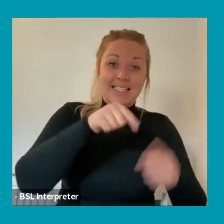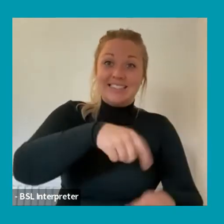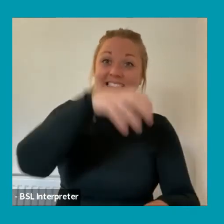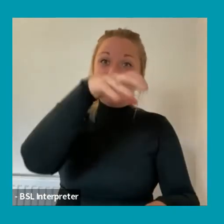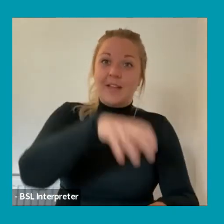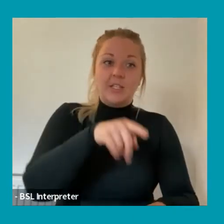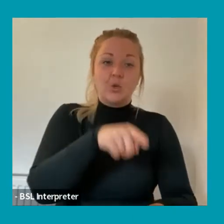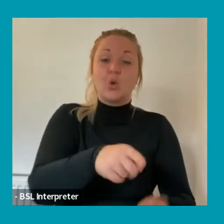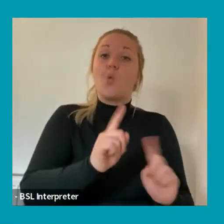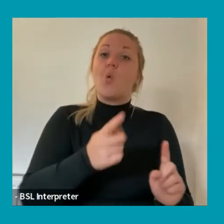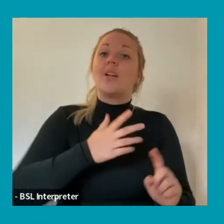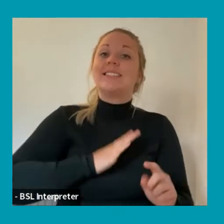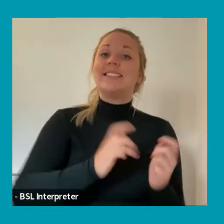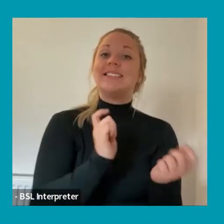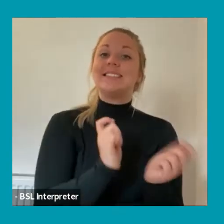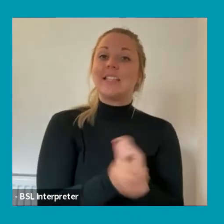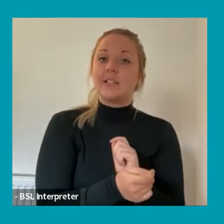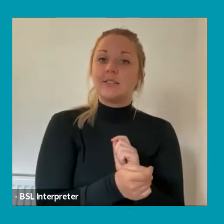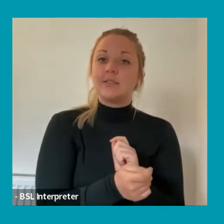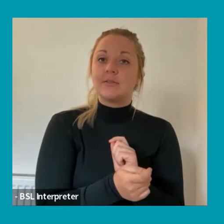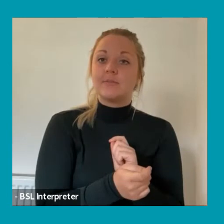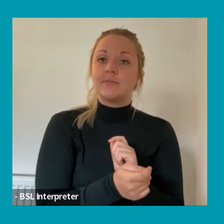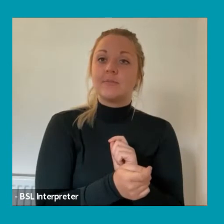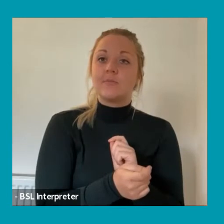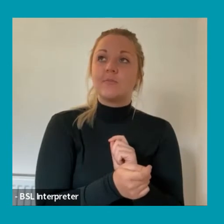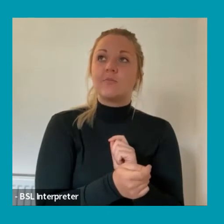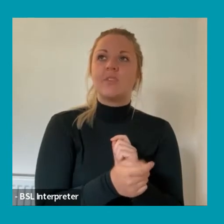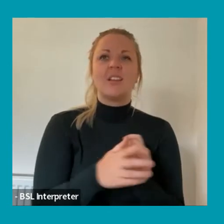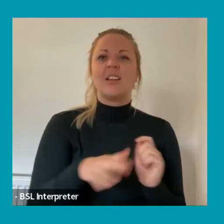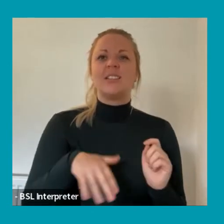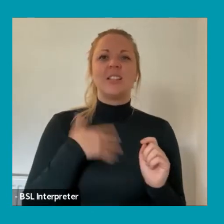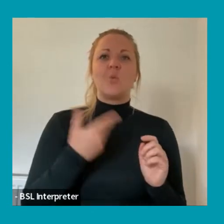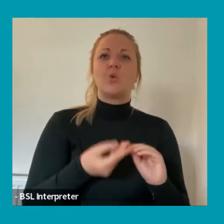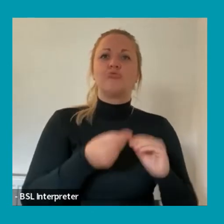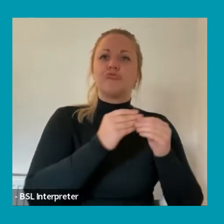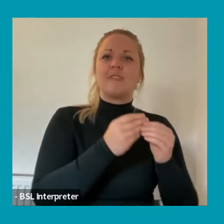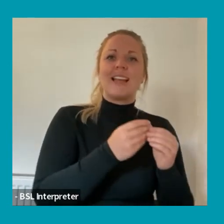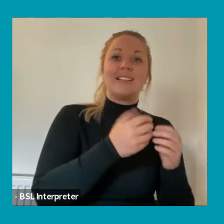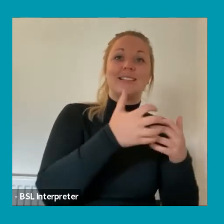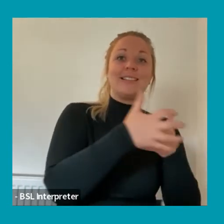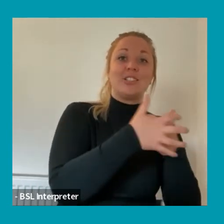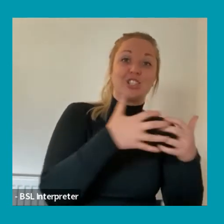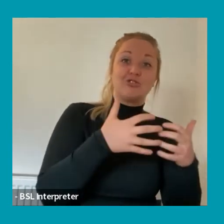Because the ideas wasn't to come up with a green list and a red list it. Was actually to promote inclusion.